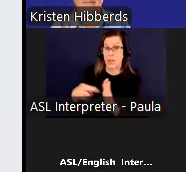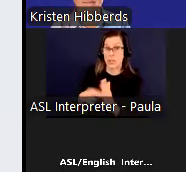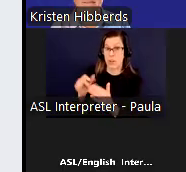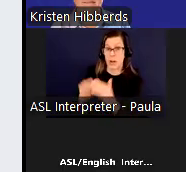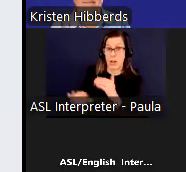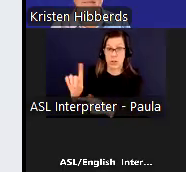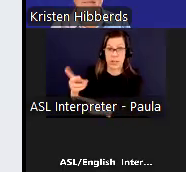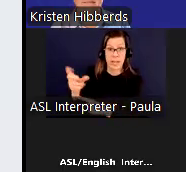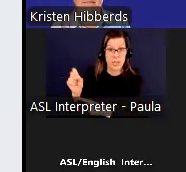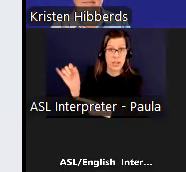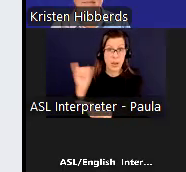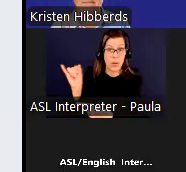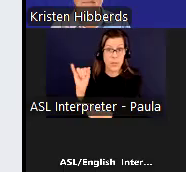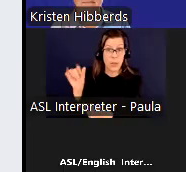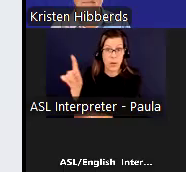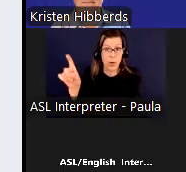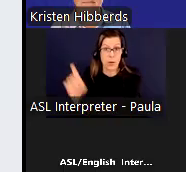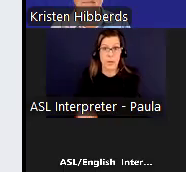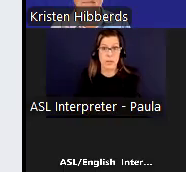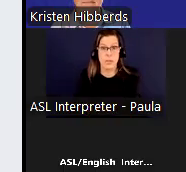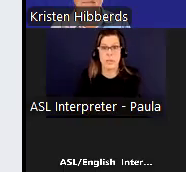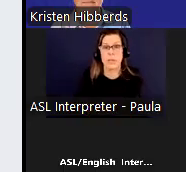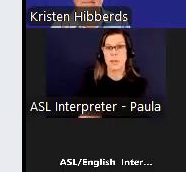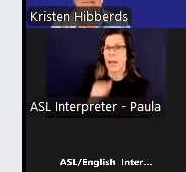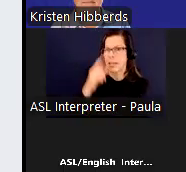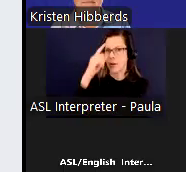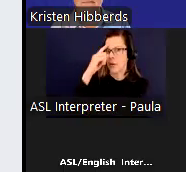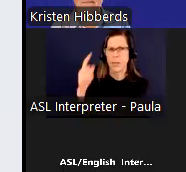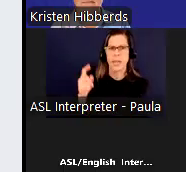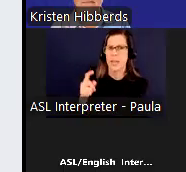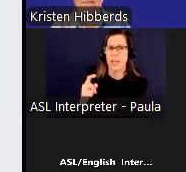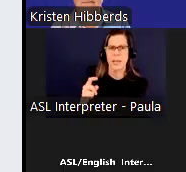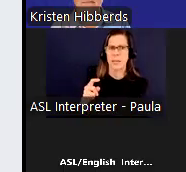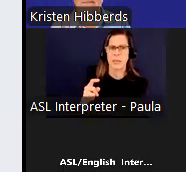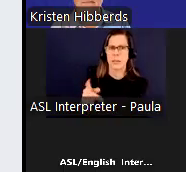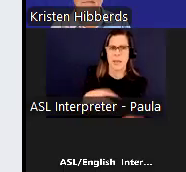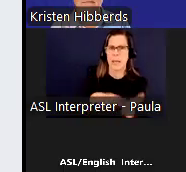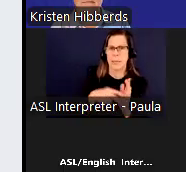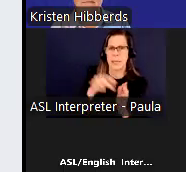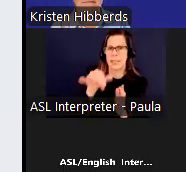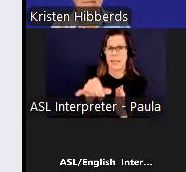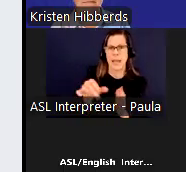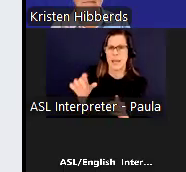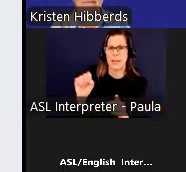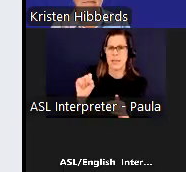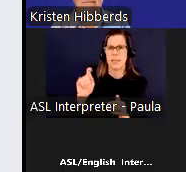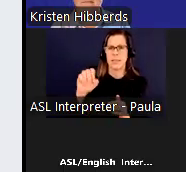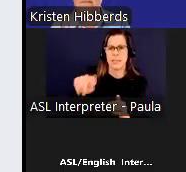I don't think it would preclude them that, Steph. I just think, you know, this is saying, yes,